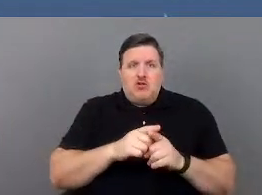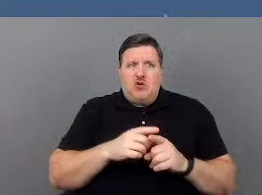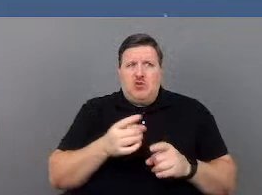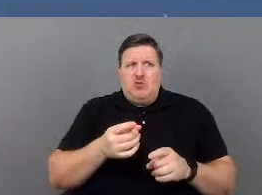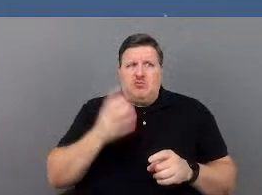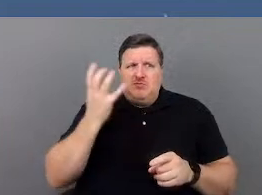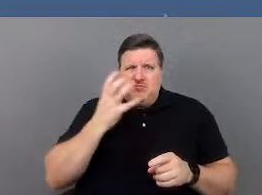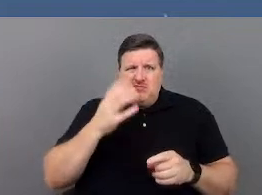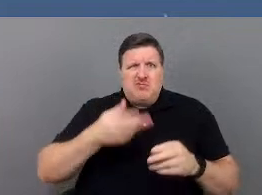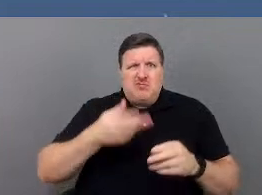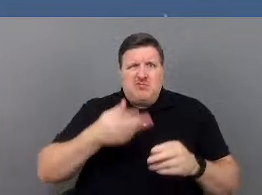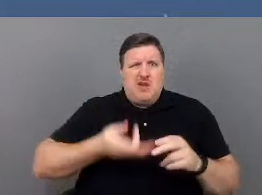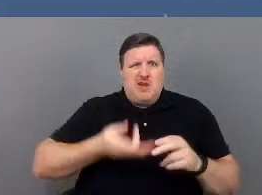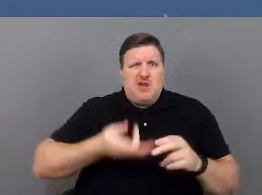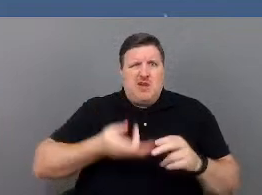ANXIETY AND SUICIDE RATES AND THE PANDEMIC HAS MAGNIFIED